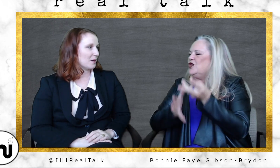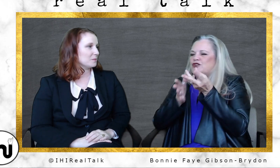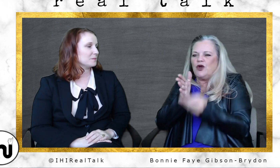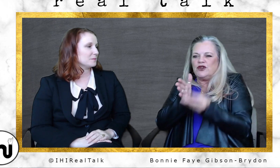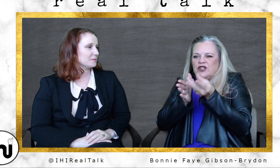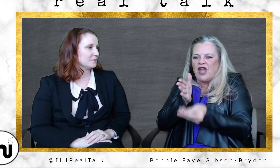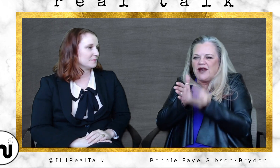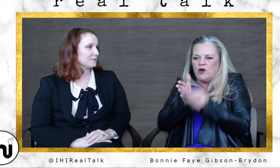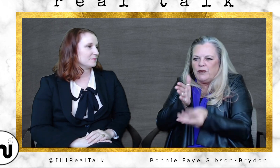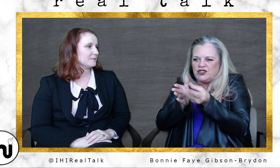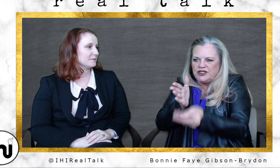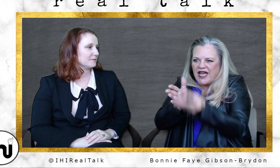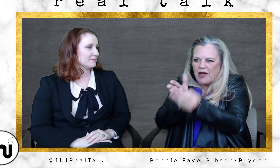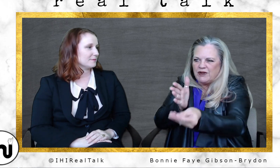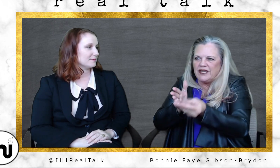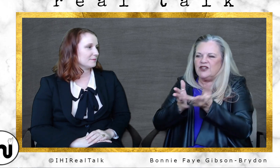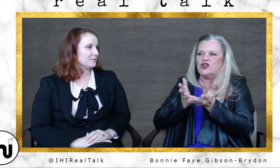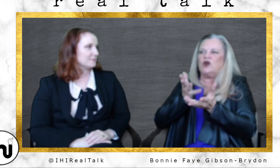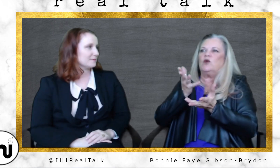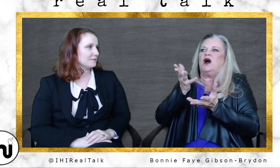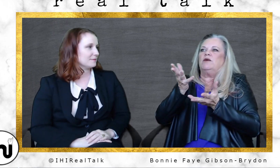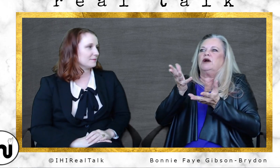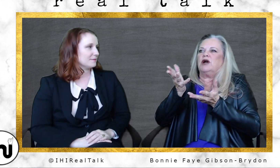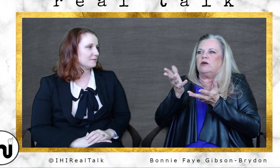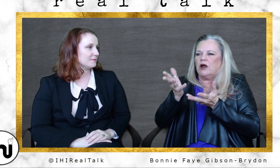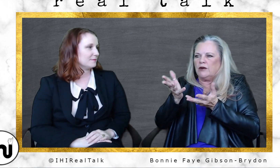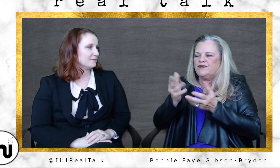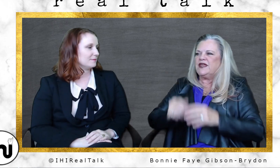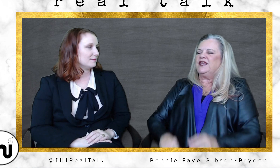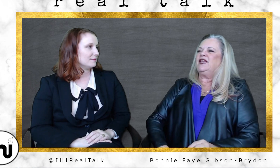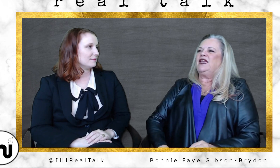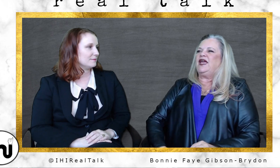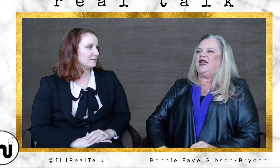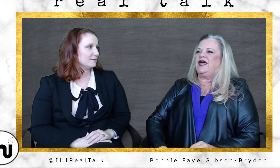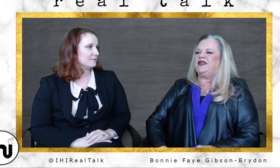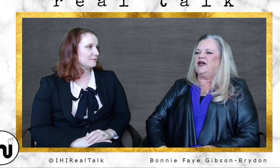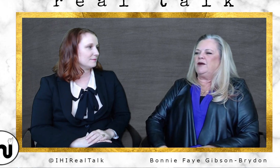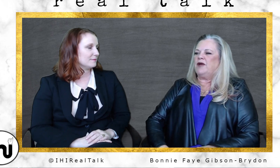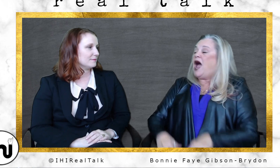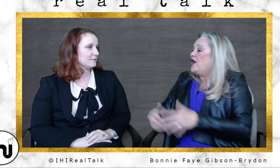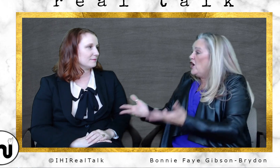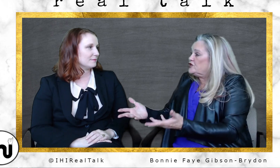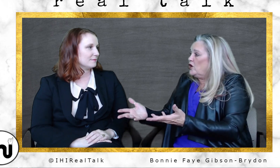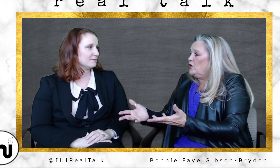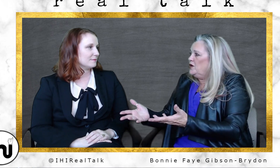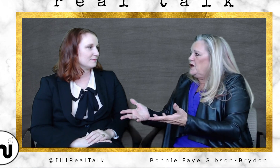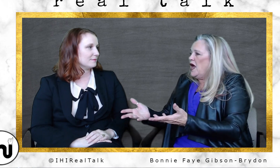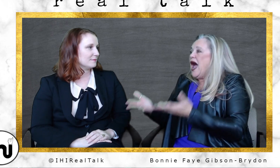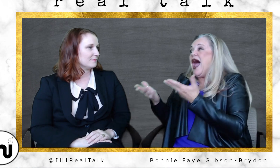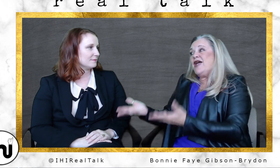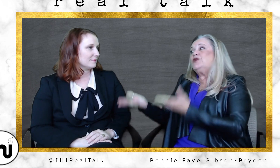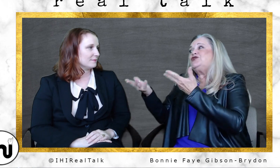So there's a lot of omission happening, and you're going, "Uh uh uh uh..." And I also,